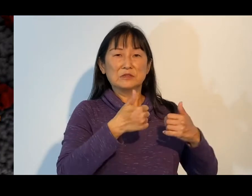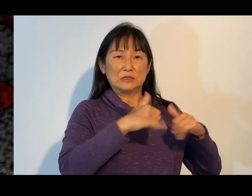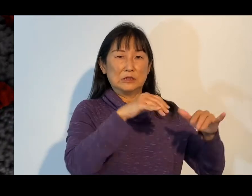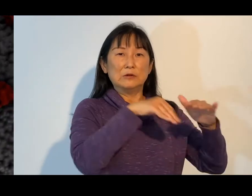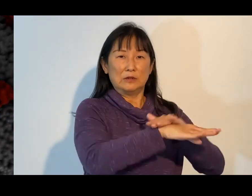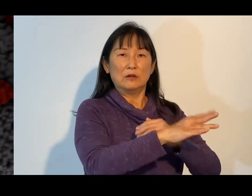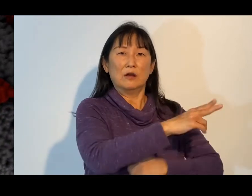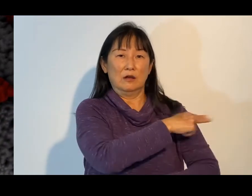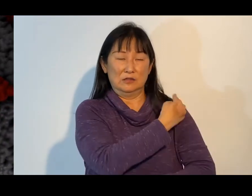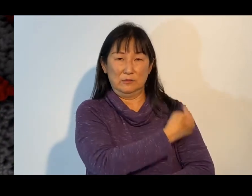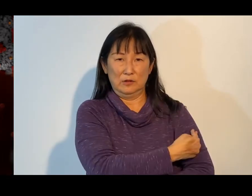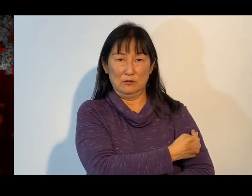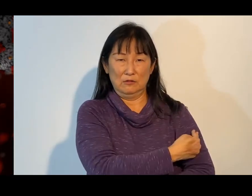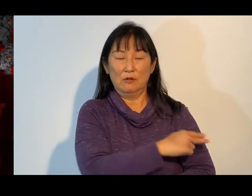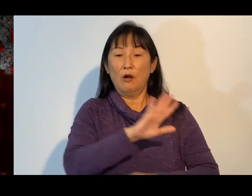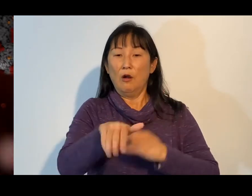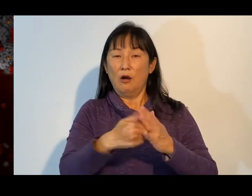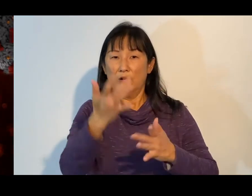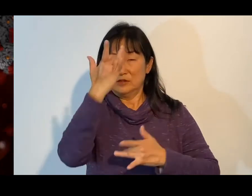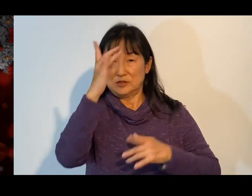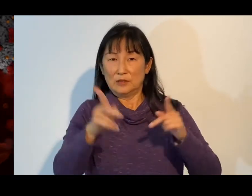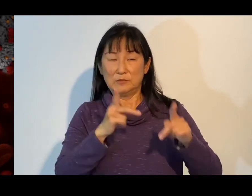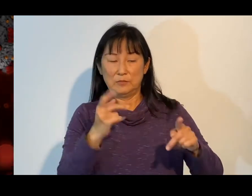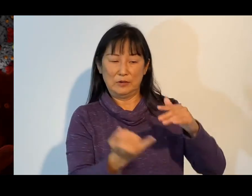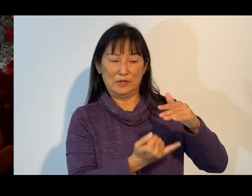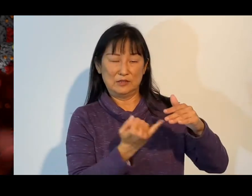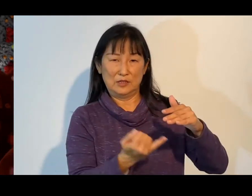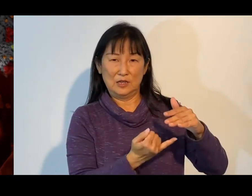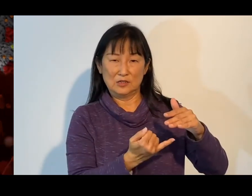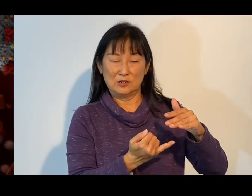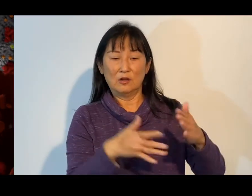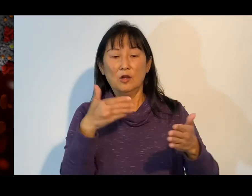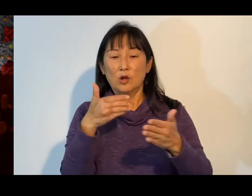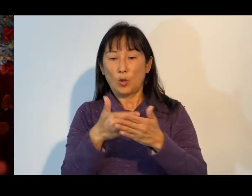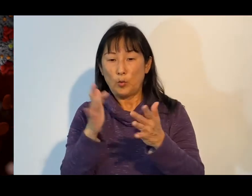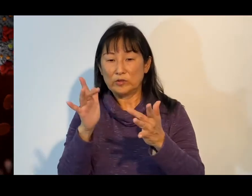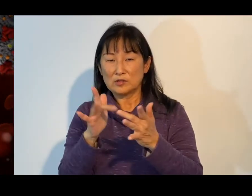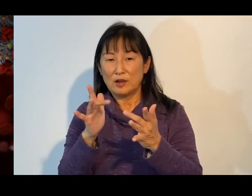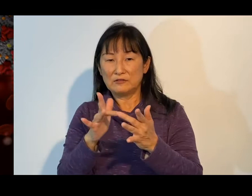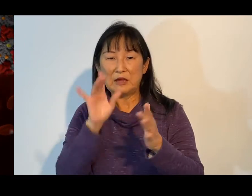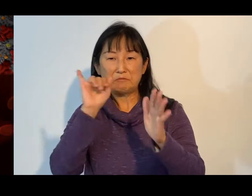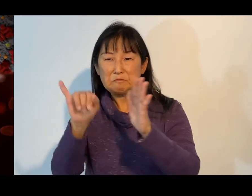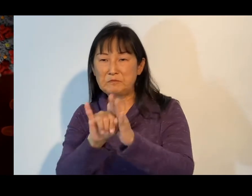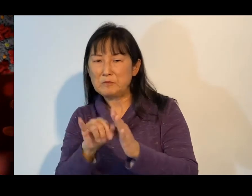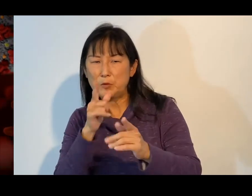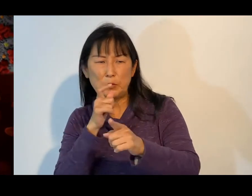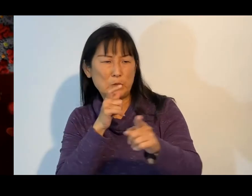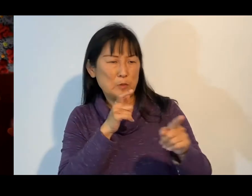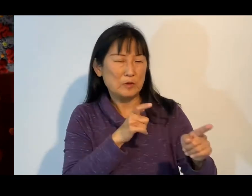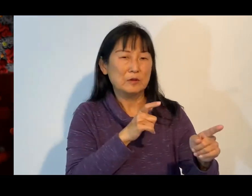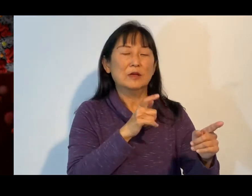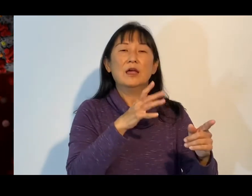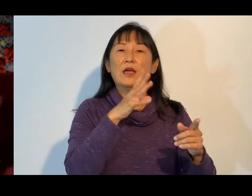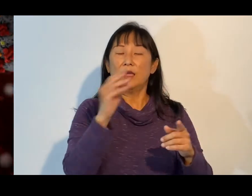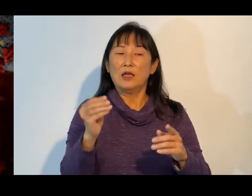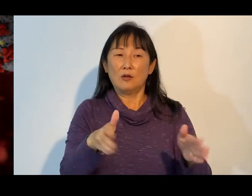All active cases are in isolation, and close contacts are being identified, offered testing, and directed to quarantine.